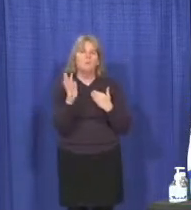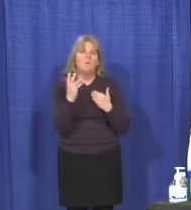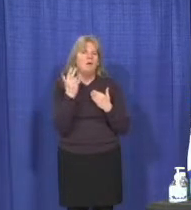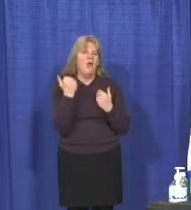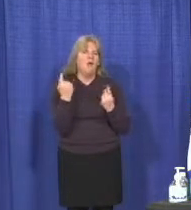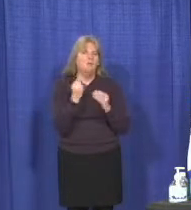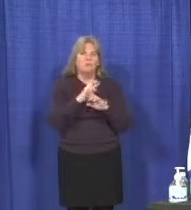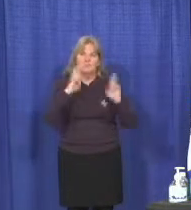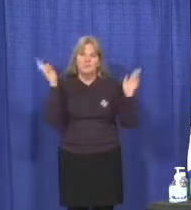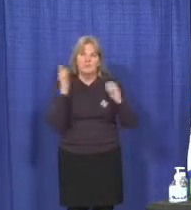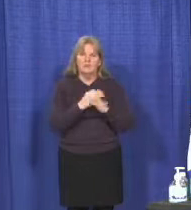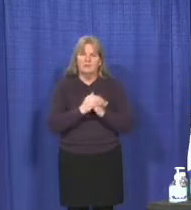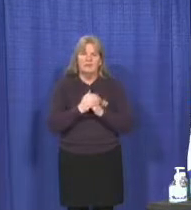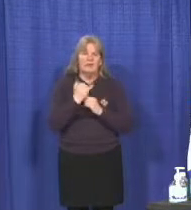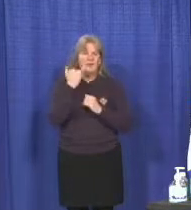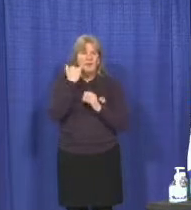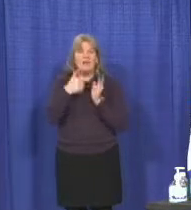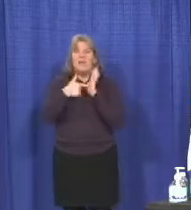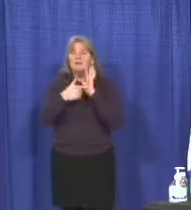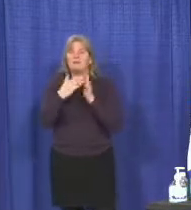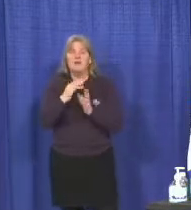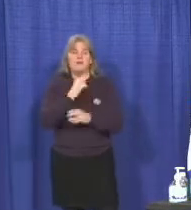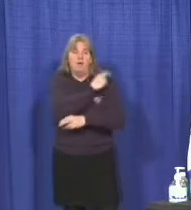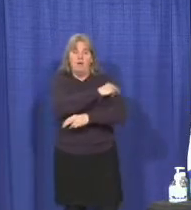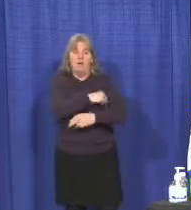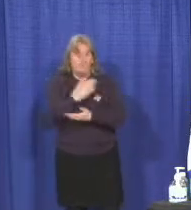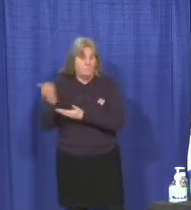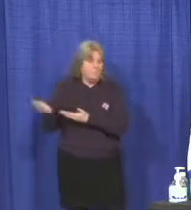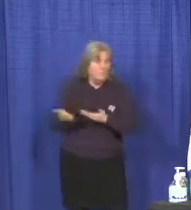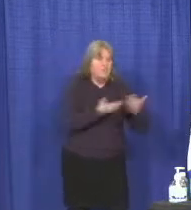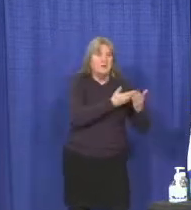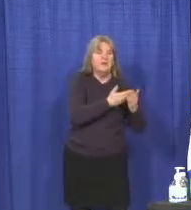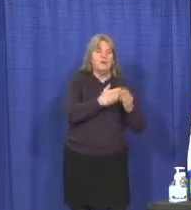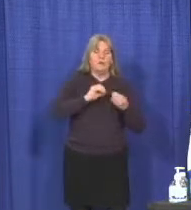increase and hospitalizations kind we may need to take